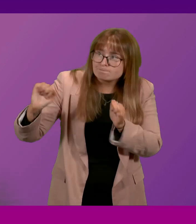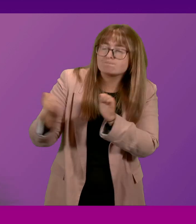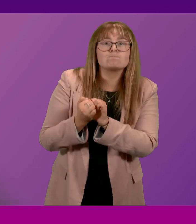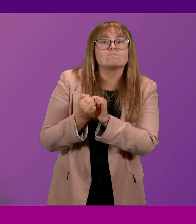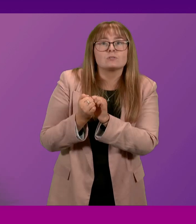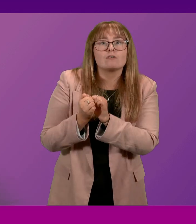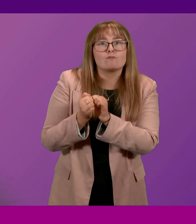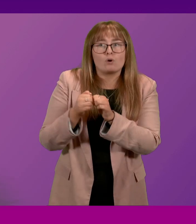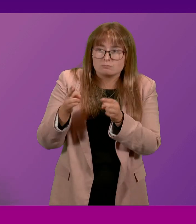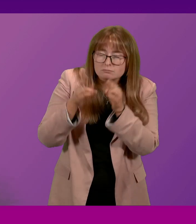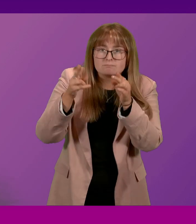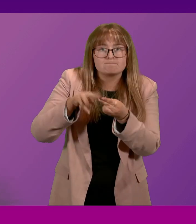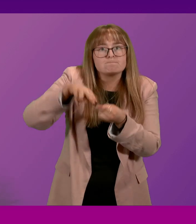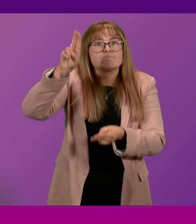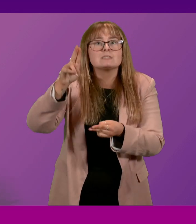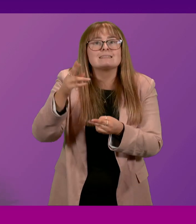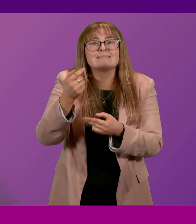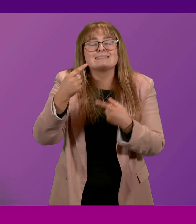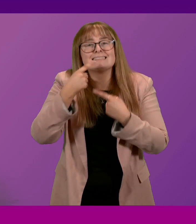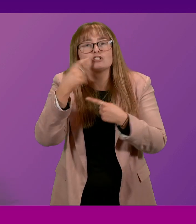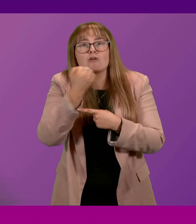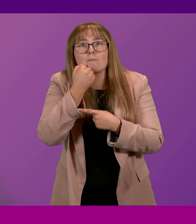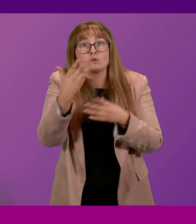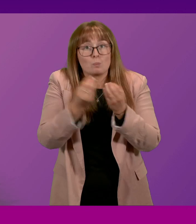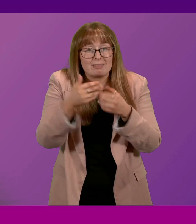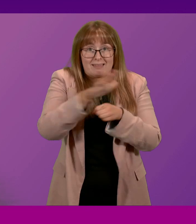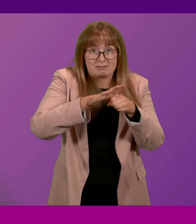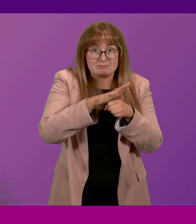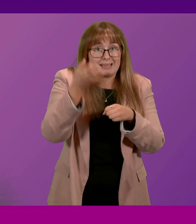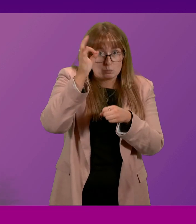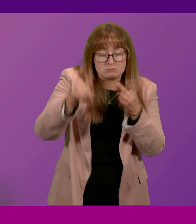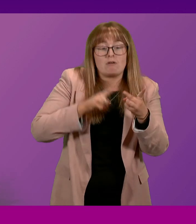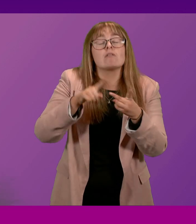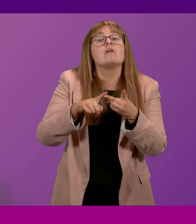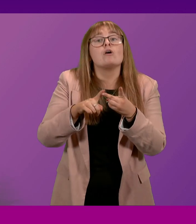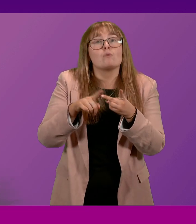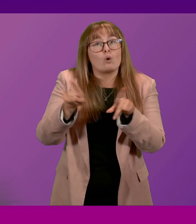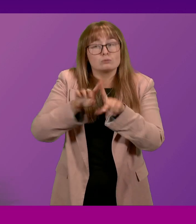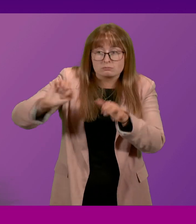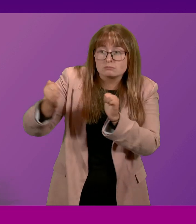increase in teacher numbers. We have also secured agreement about reducing teacher